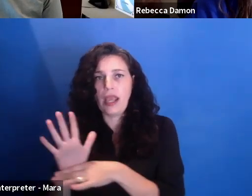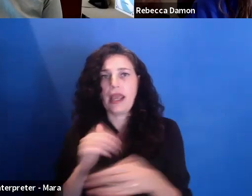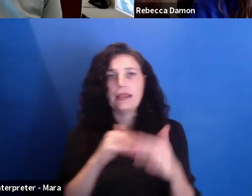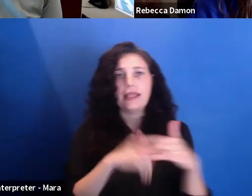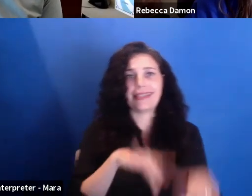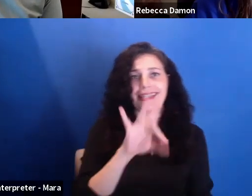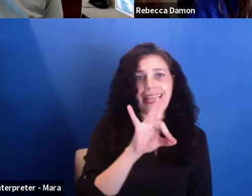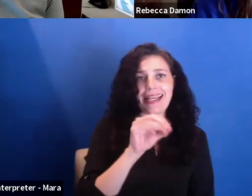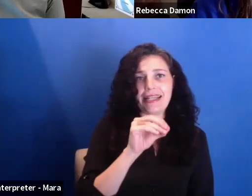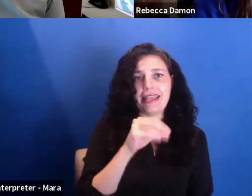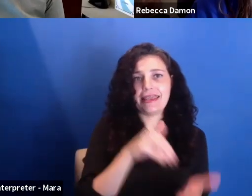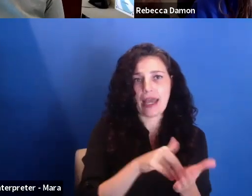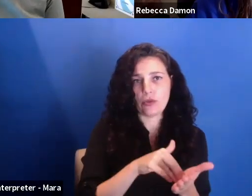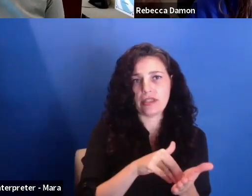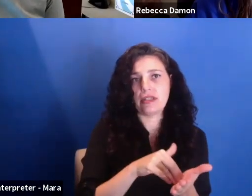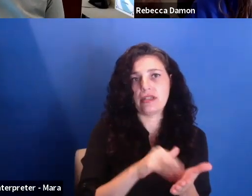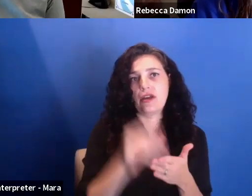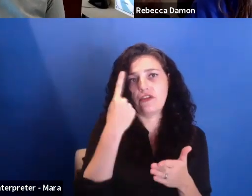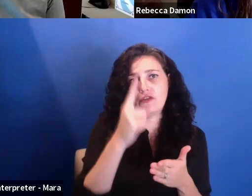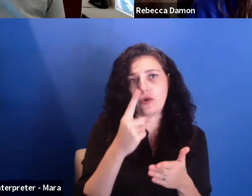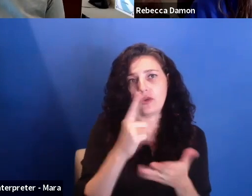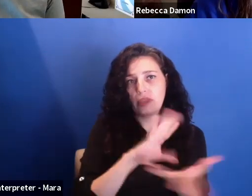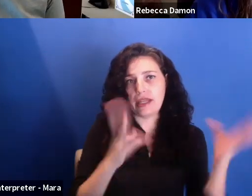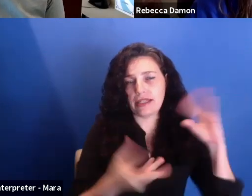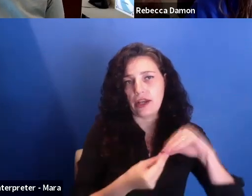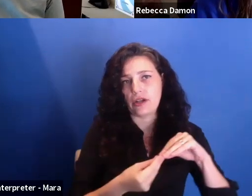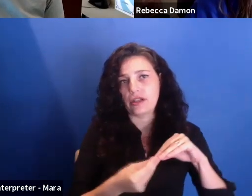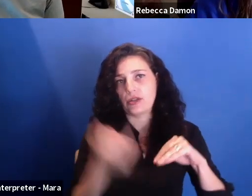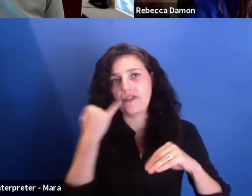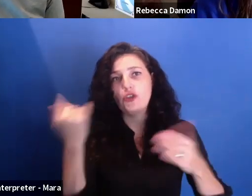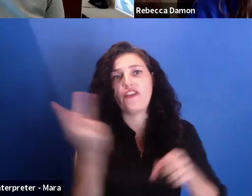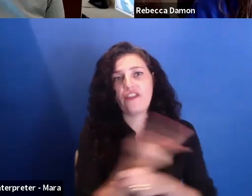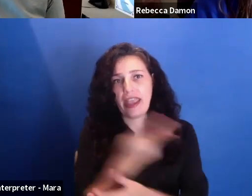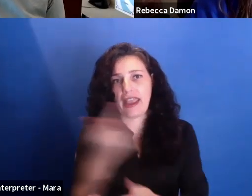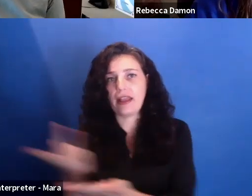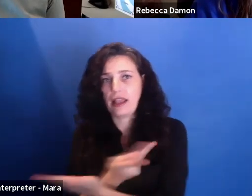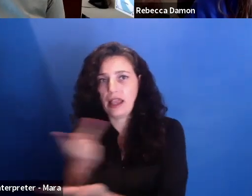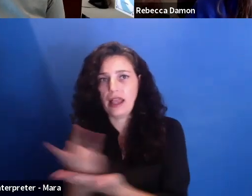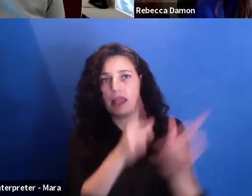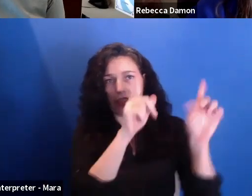So that's a double qualification. If you fail either of those two tests, then you get compensated automatically for quarantine pay.